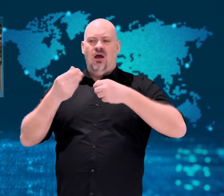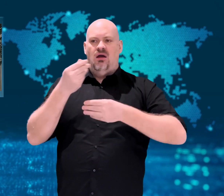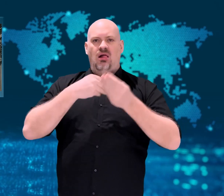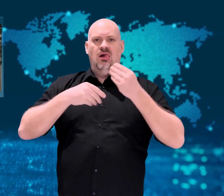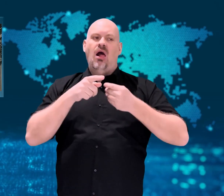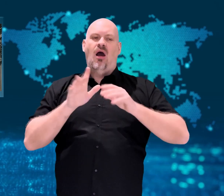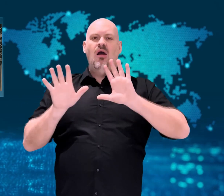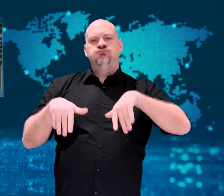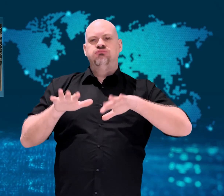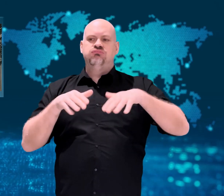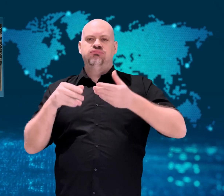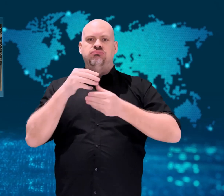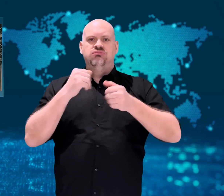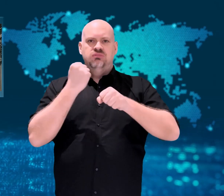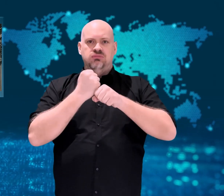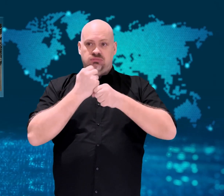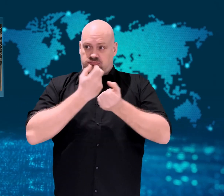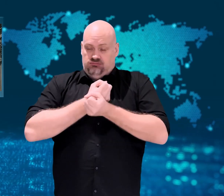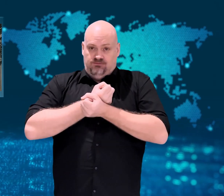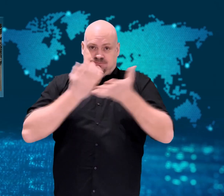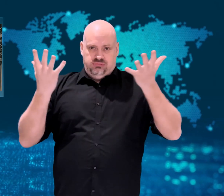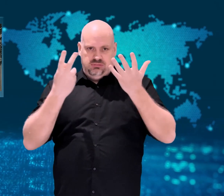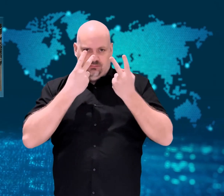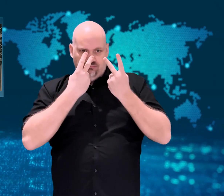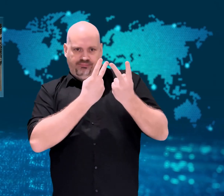According to the leak,